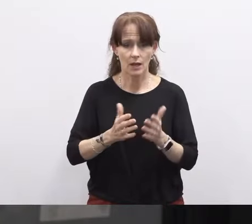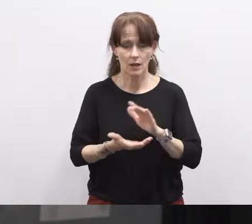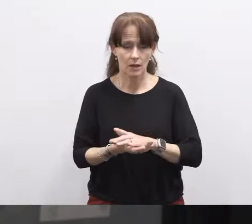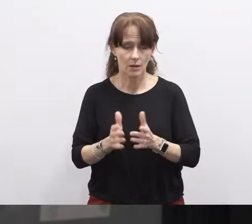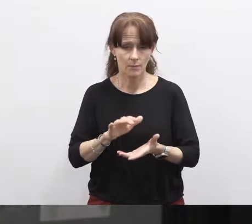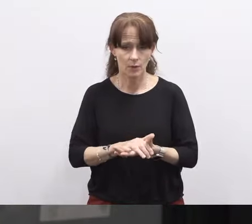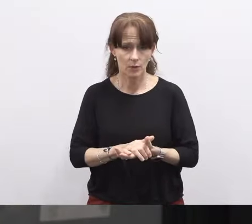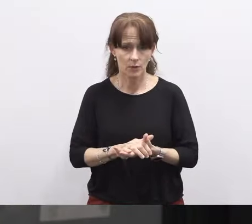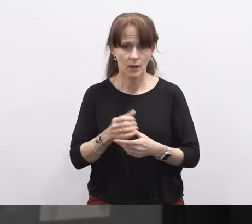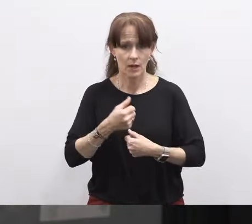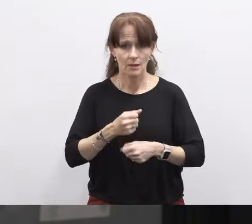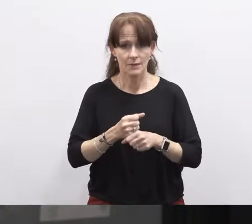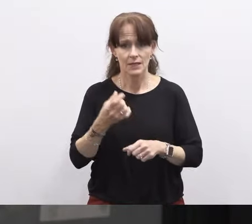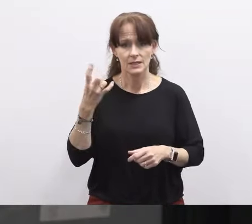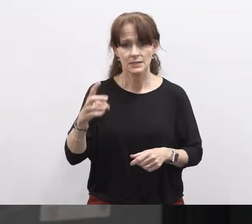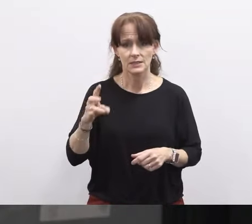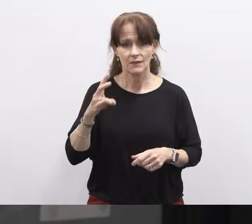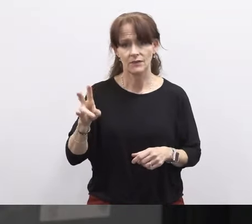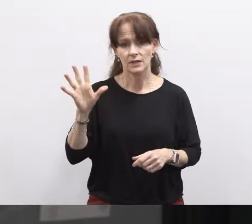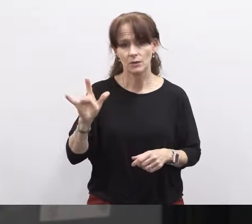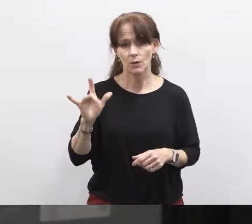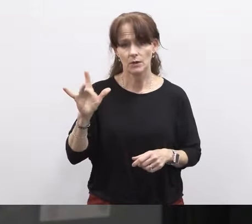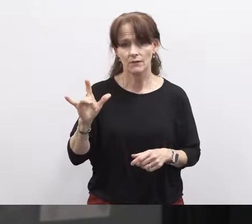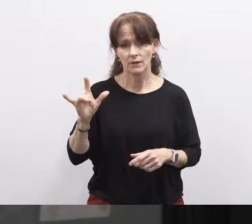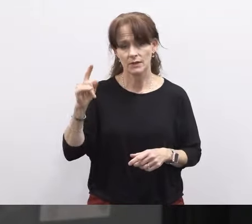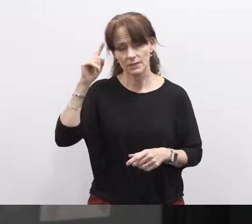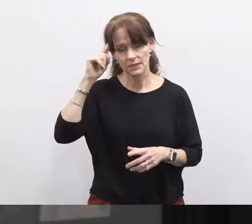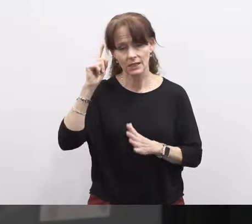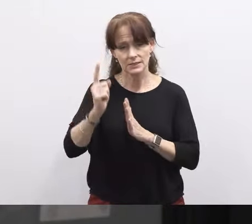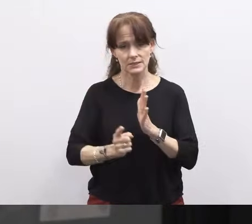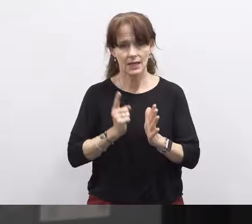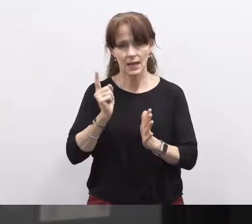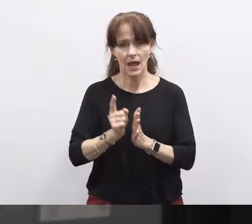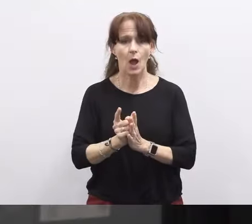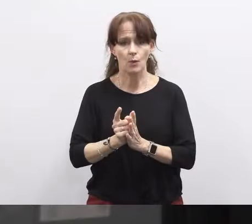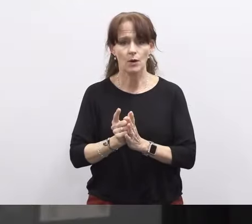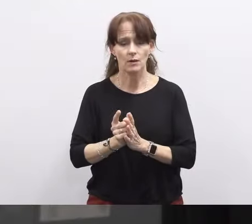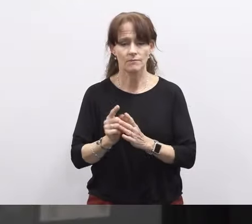and make 17, 25 cents an hour with full medical